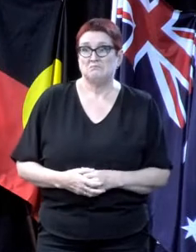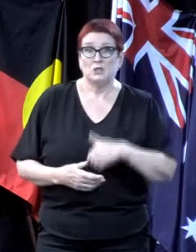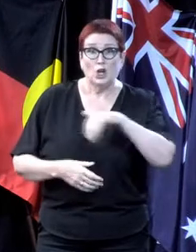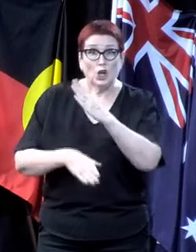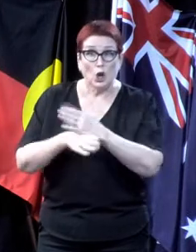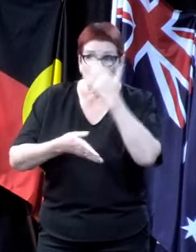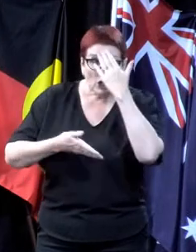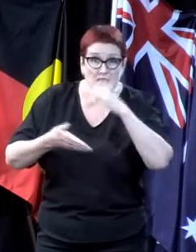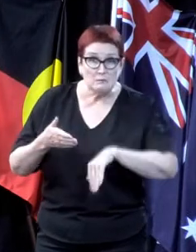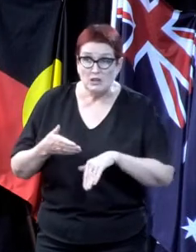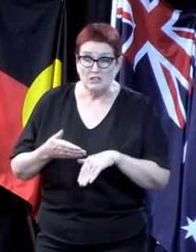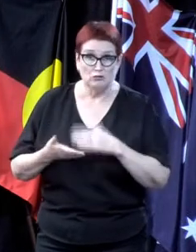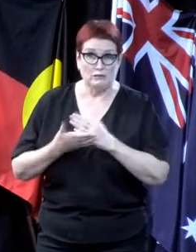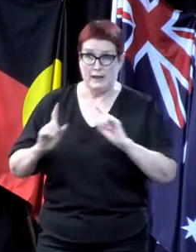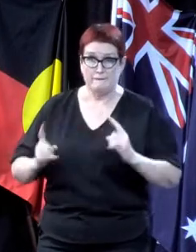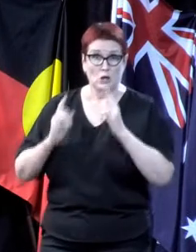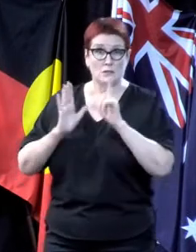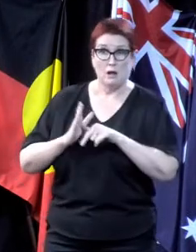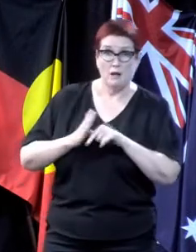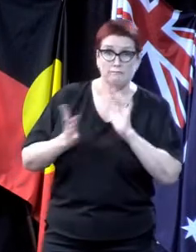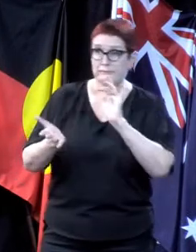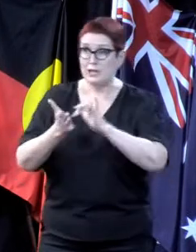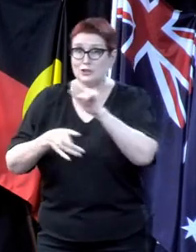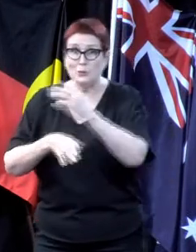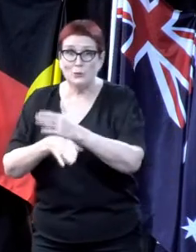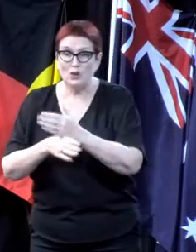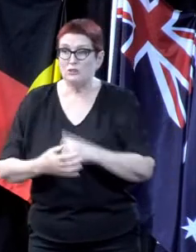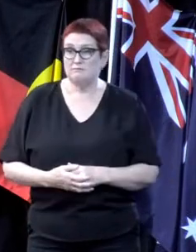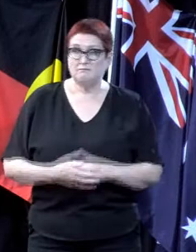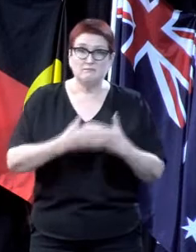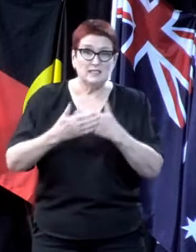They are involved and study VET subjects that give them traineeships.